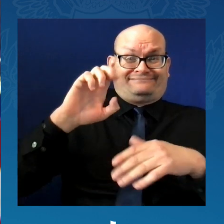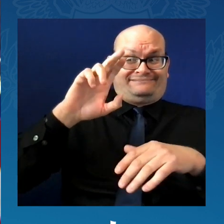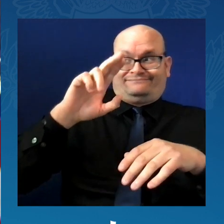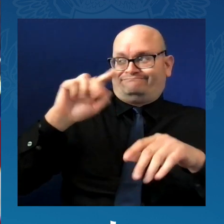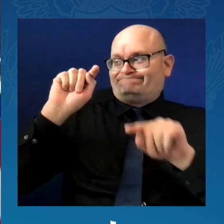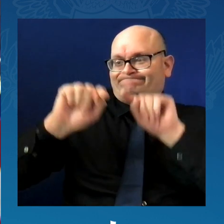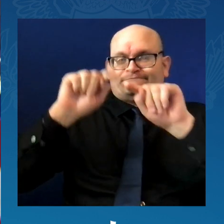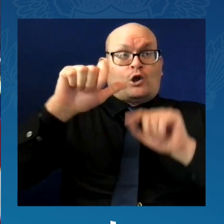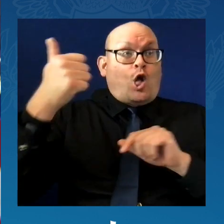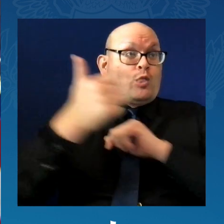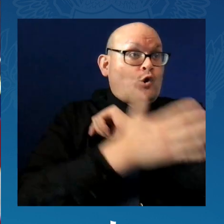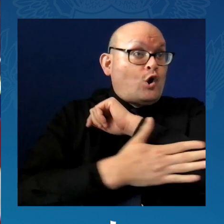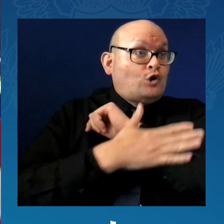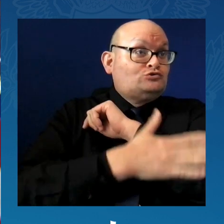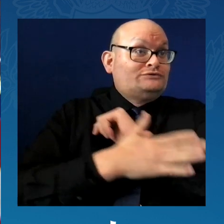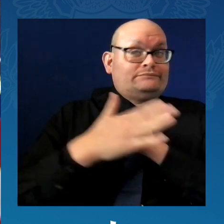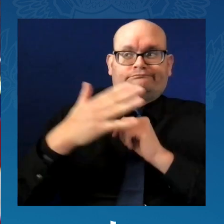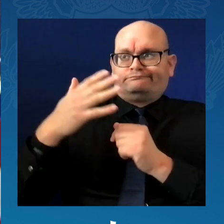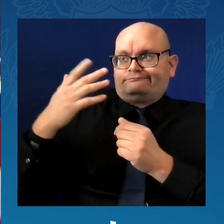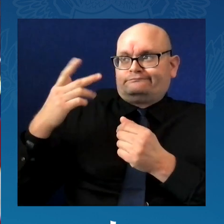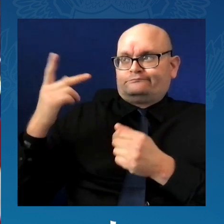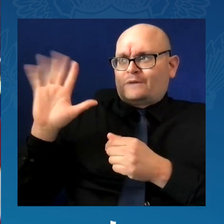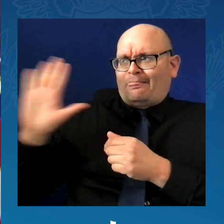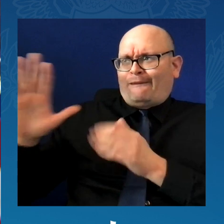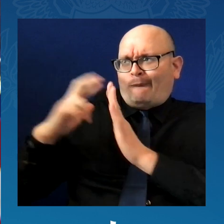eight new nations have signed on to the Artemis Accords,